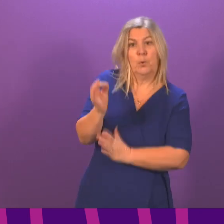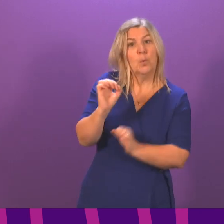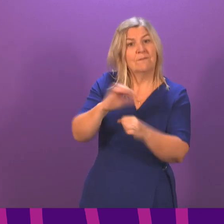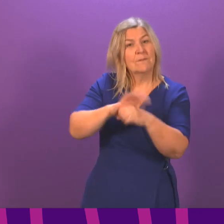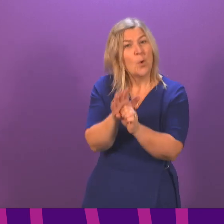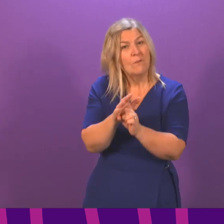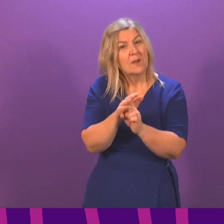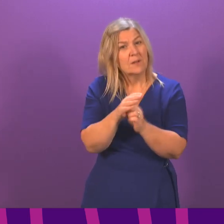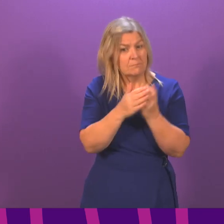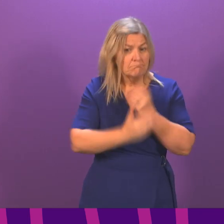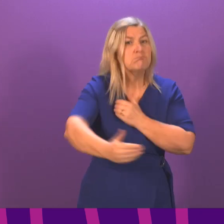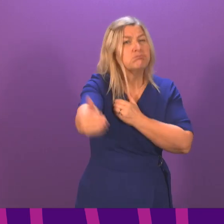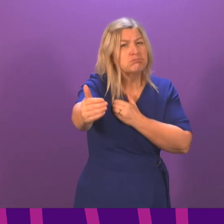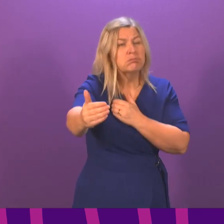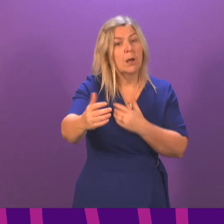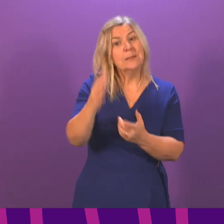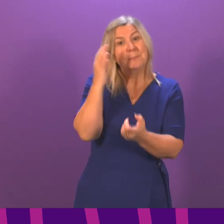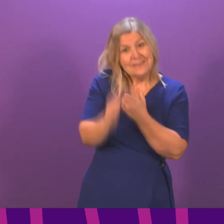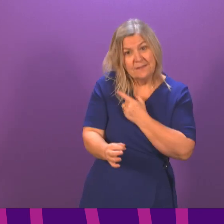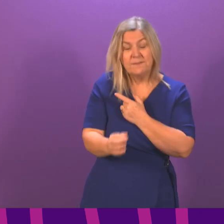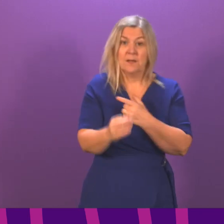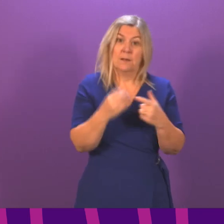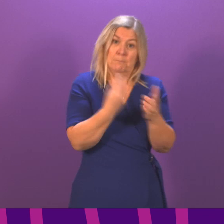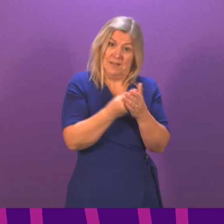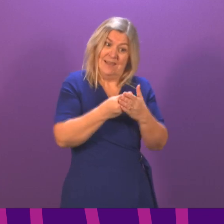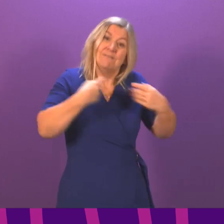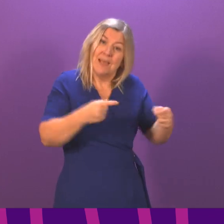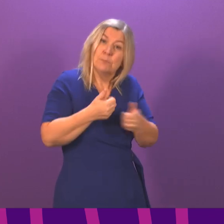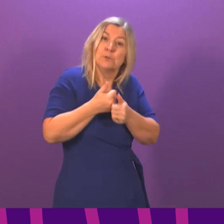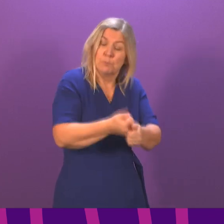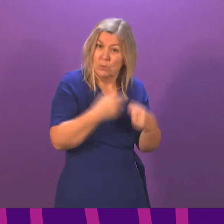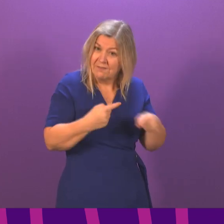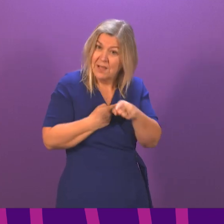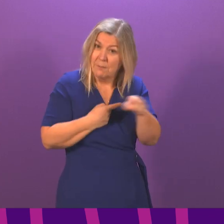in any Covid recovery plan specific packages will be targeted at those areas of poverty